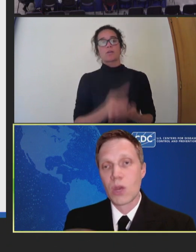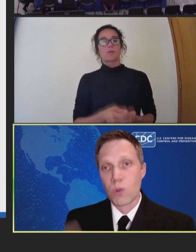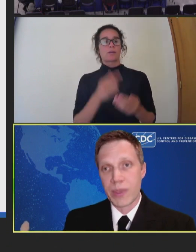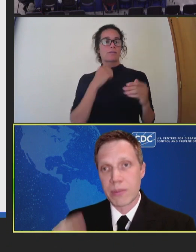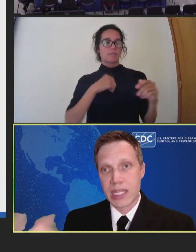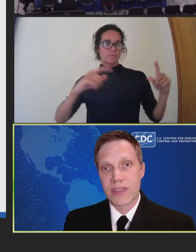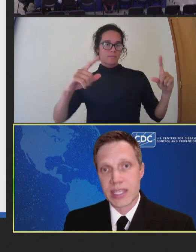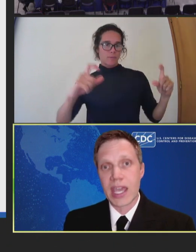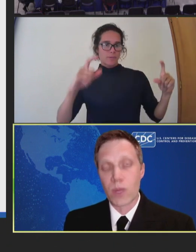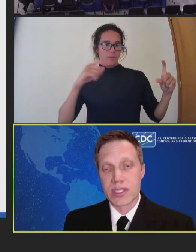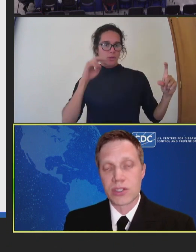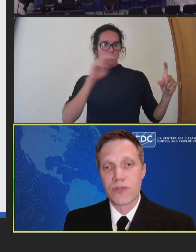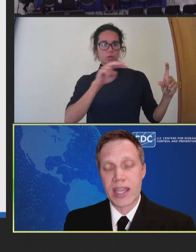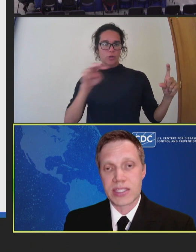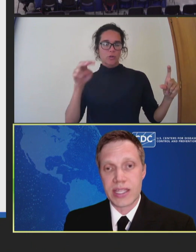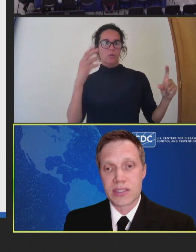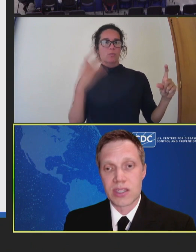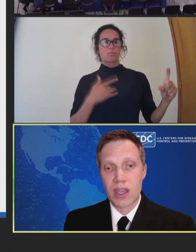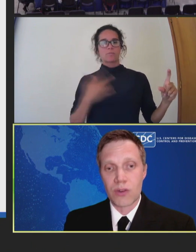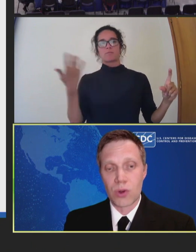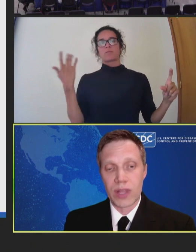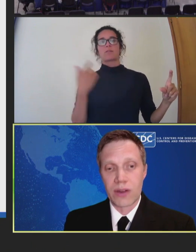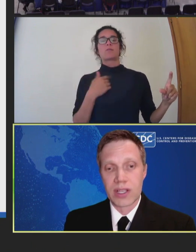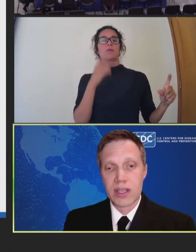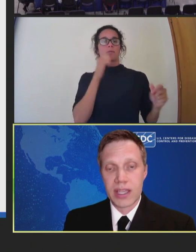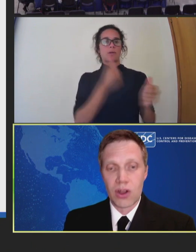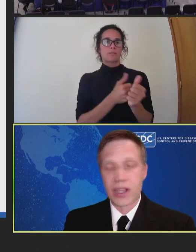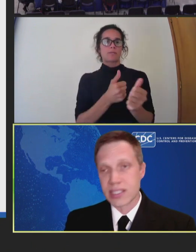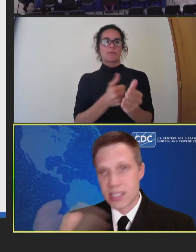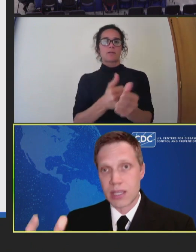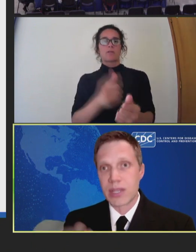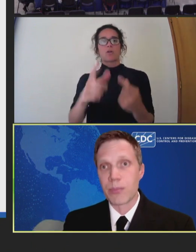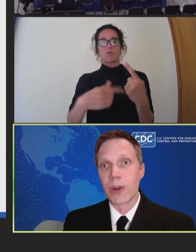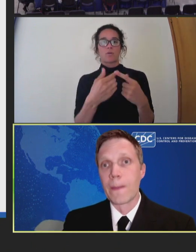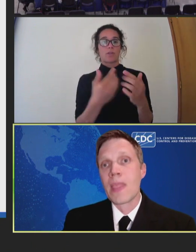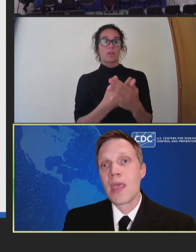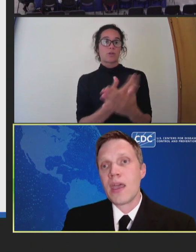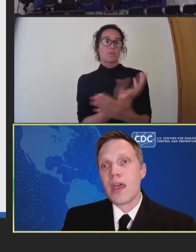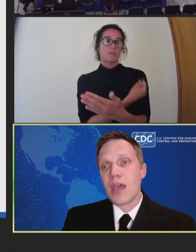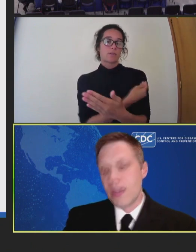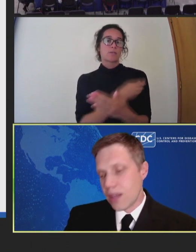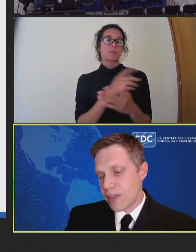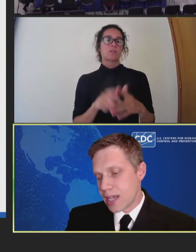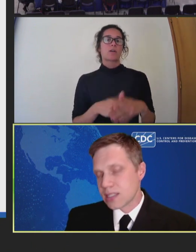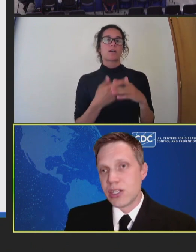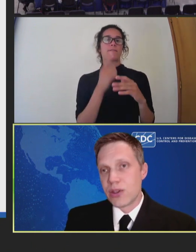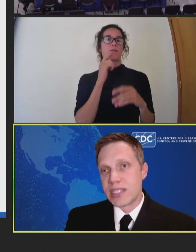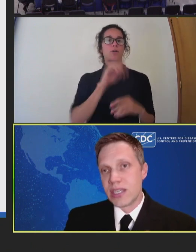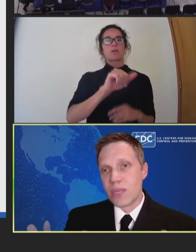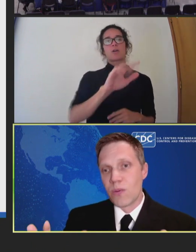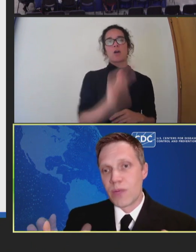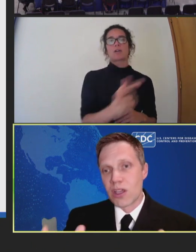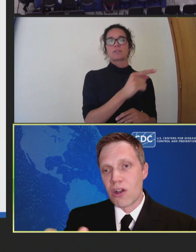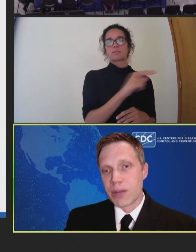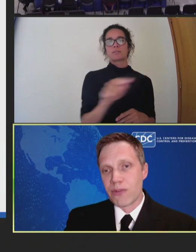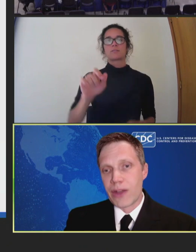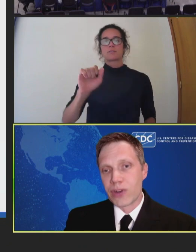We'll be updating this again once the new vaccines roll out in August to September. And then on the next slide, you can see, as already been referenced,